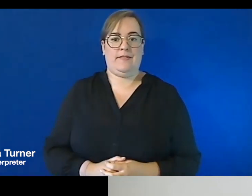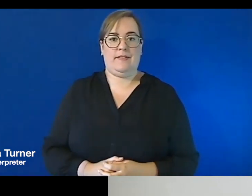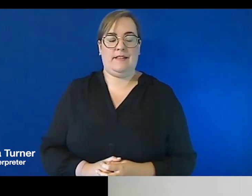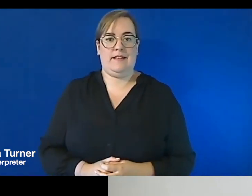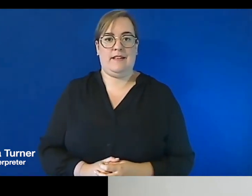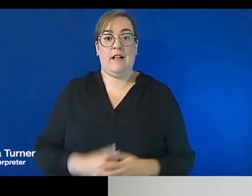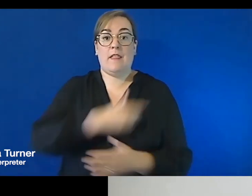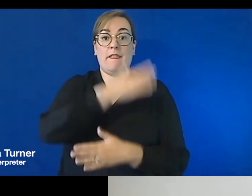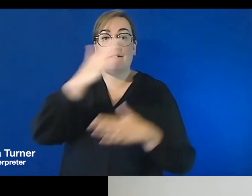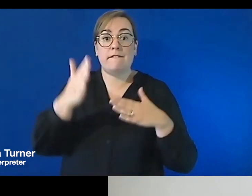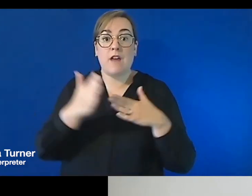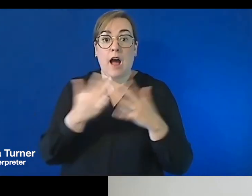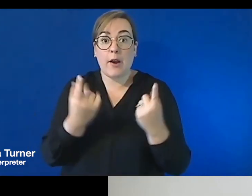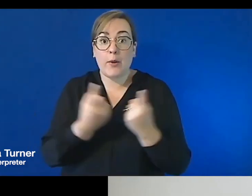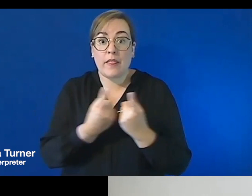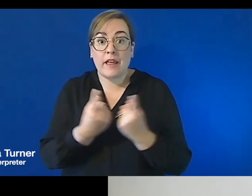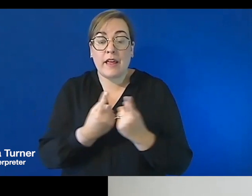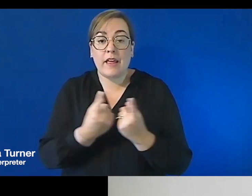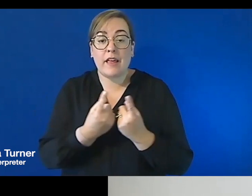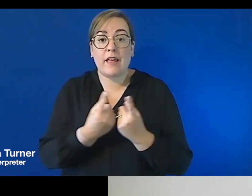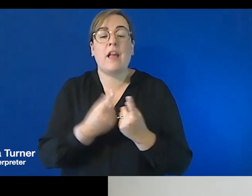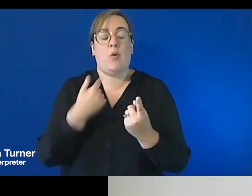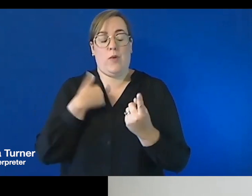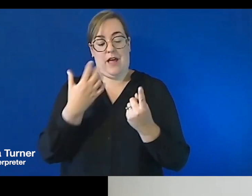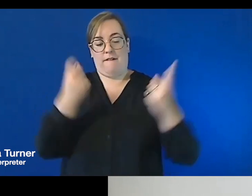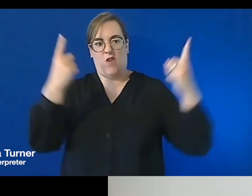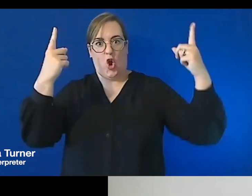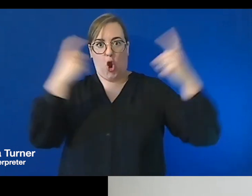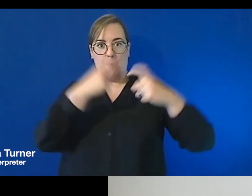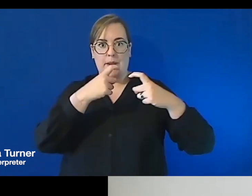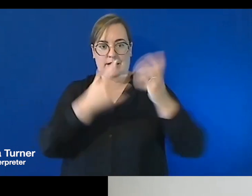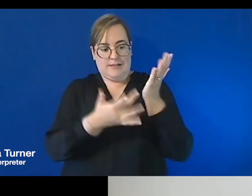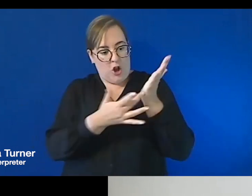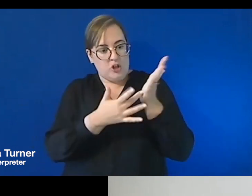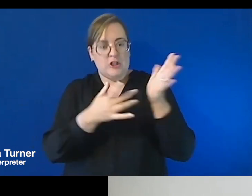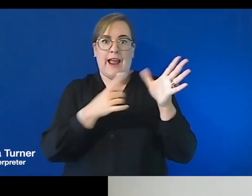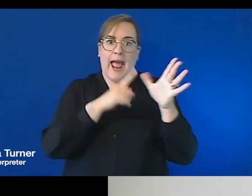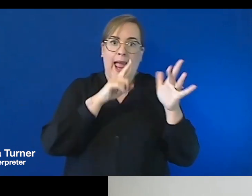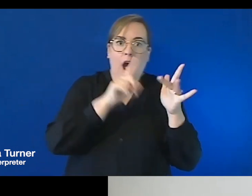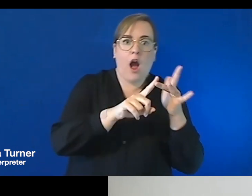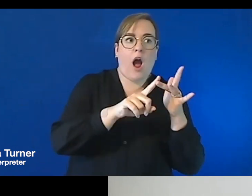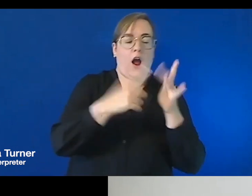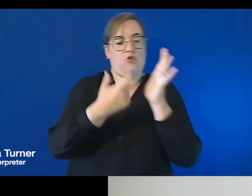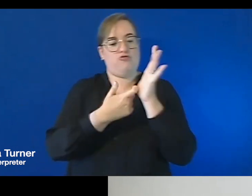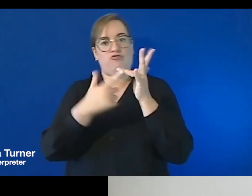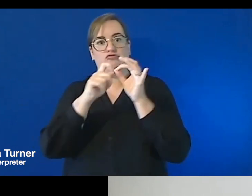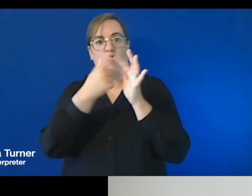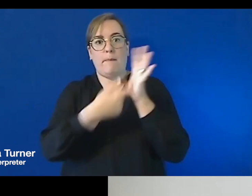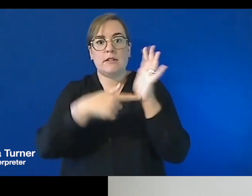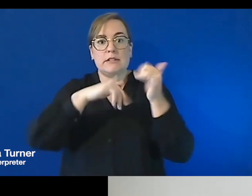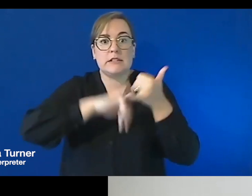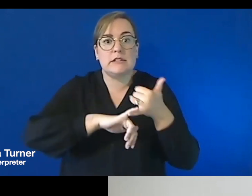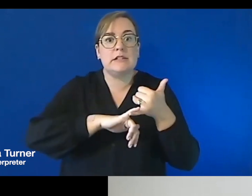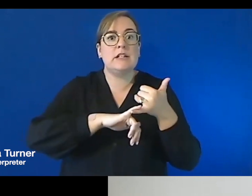when we deal with the complex technology, like AI platforms, robots we try to avoid so-called